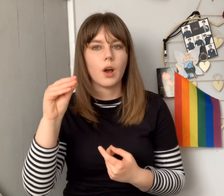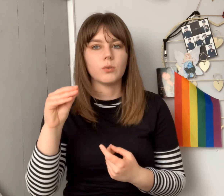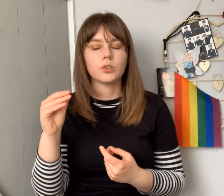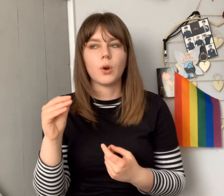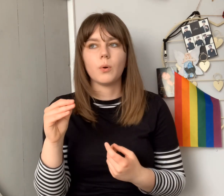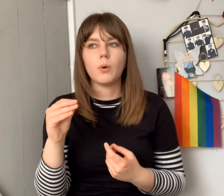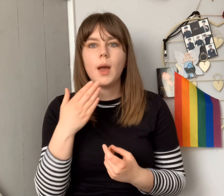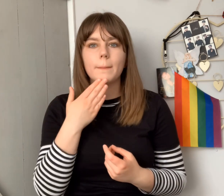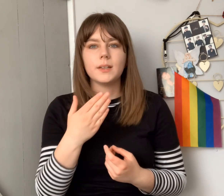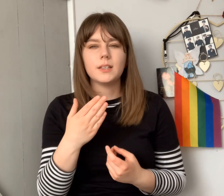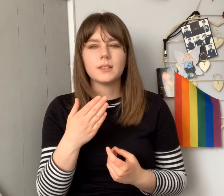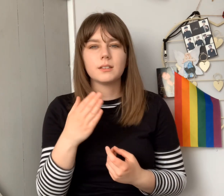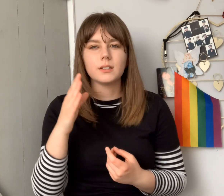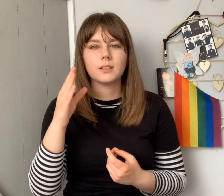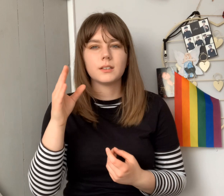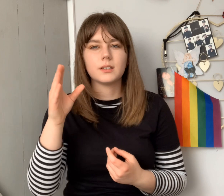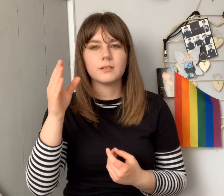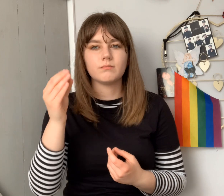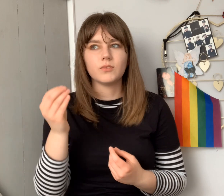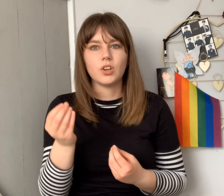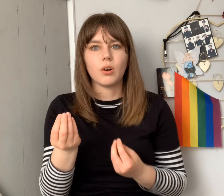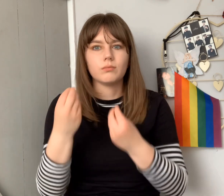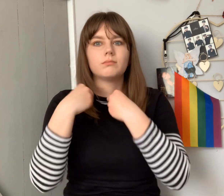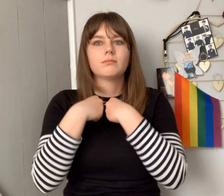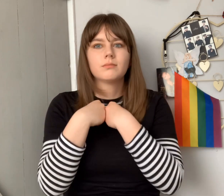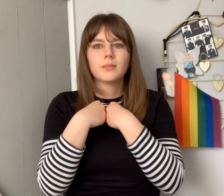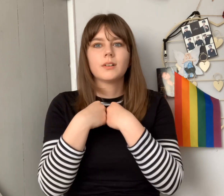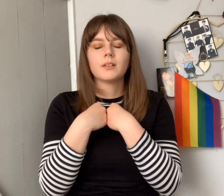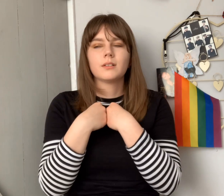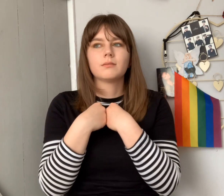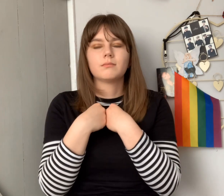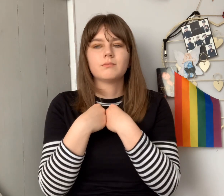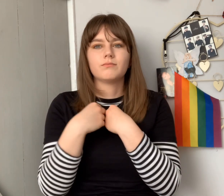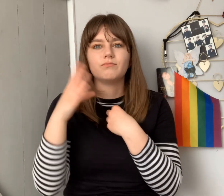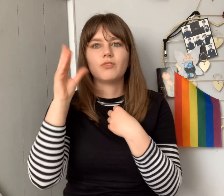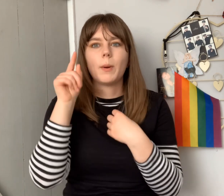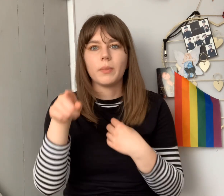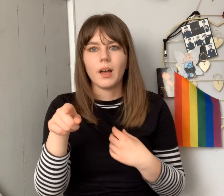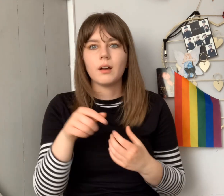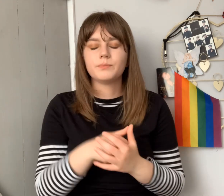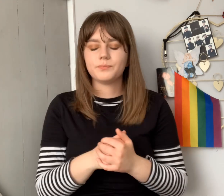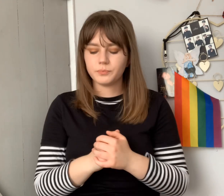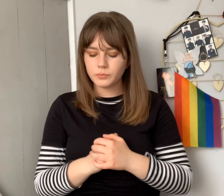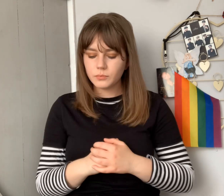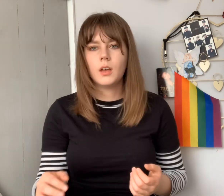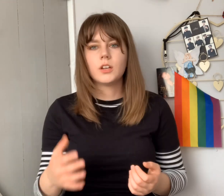Just so you know so Please take it in and remember that